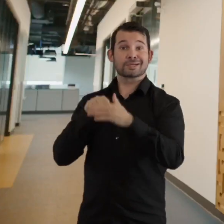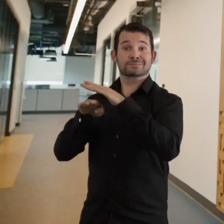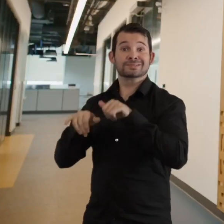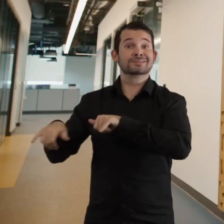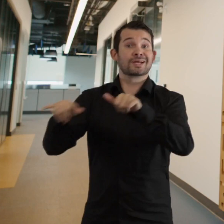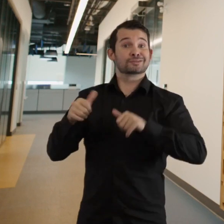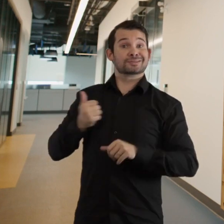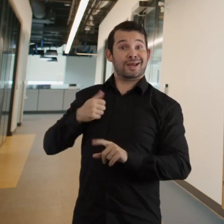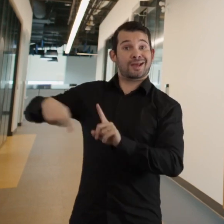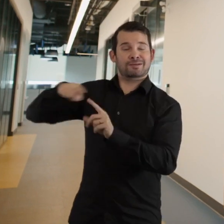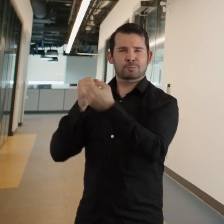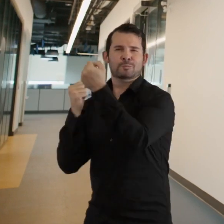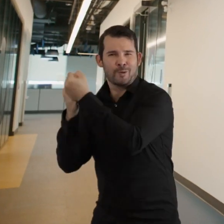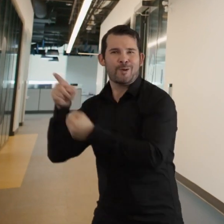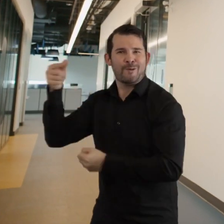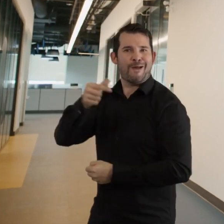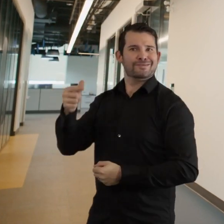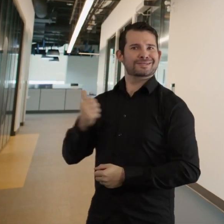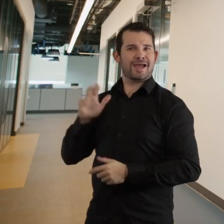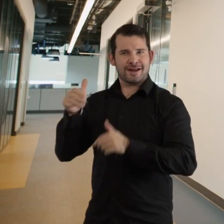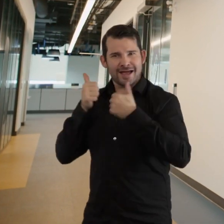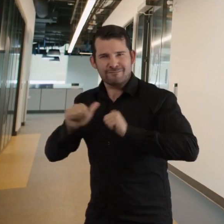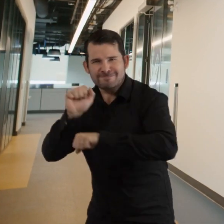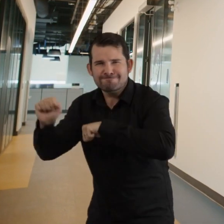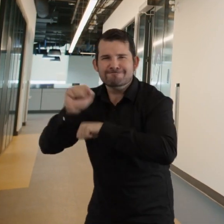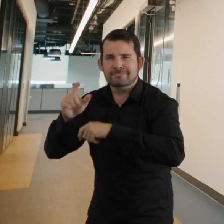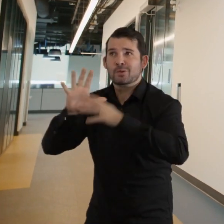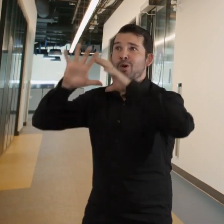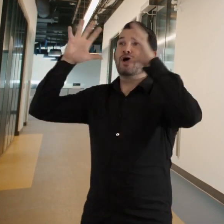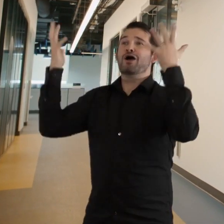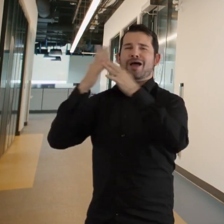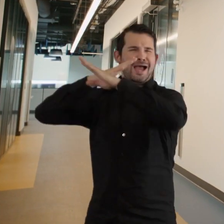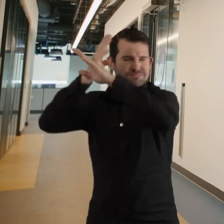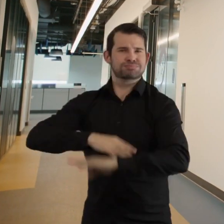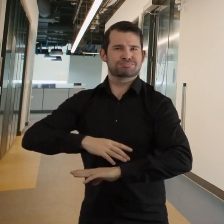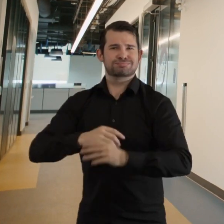Accessibility Standards Canada supports the government of Canada's efforts to create a world without barriers.